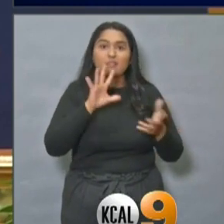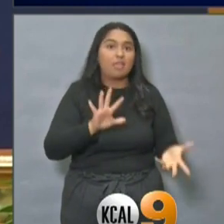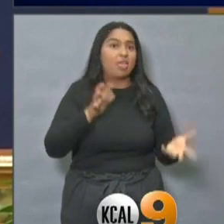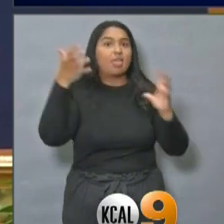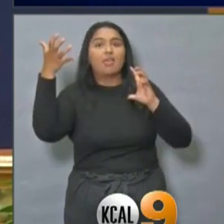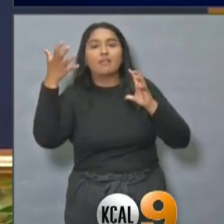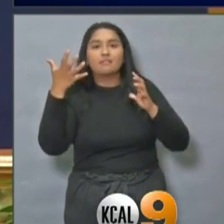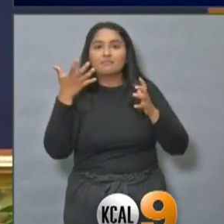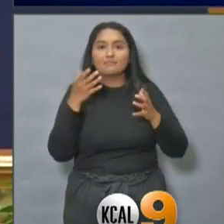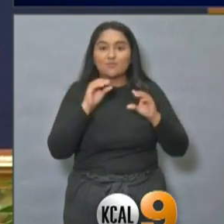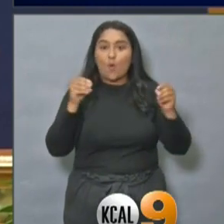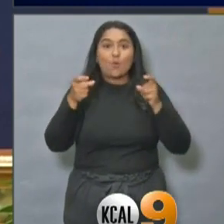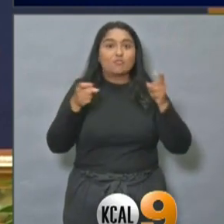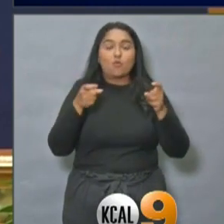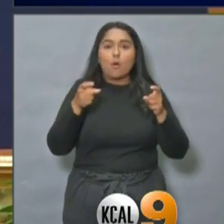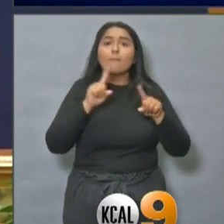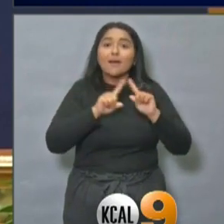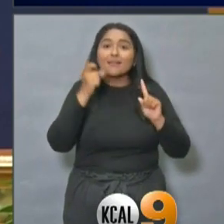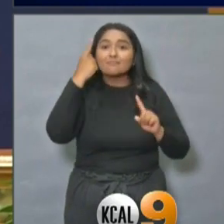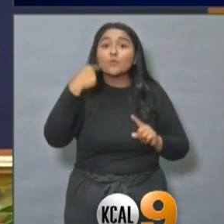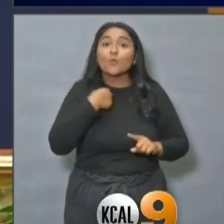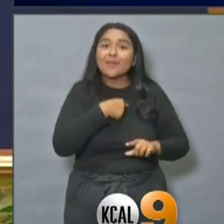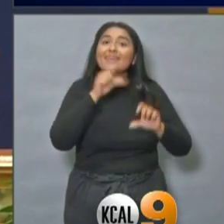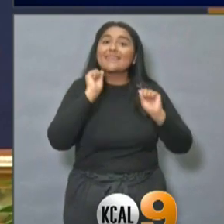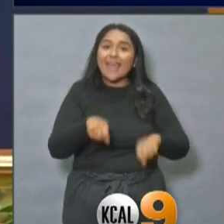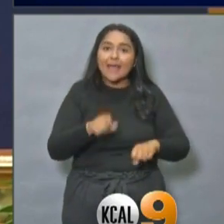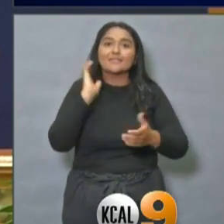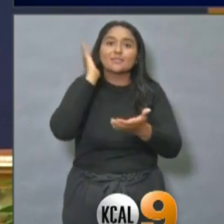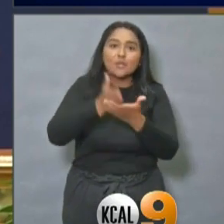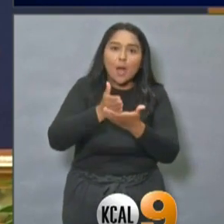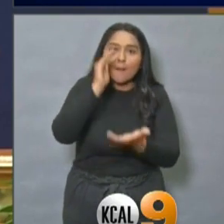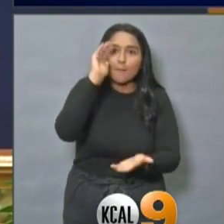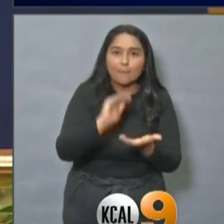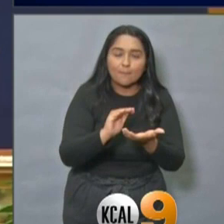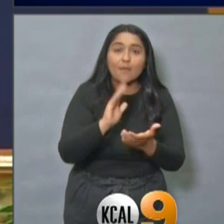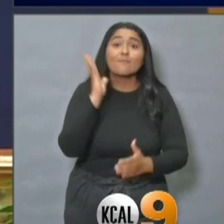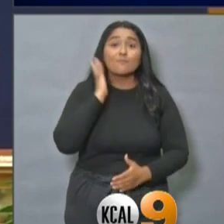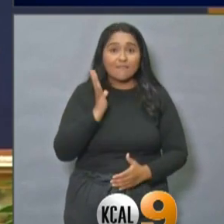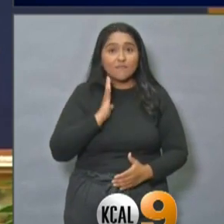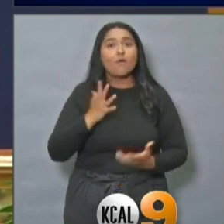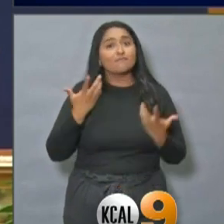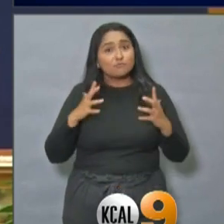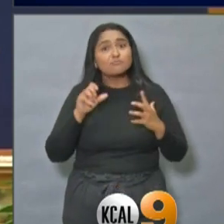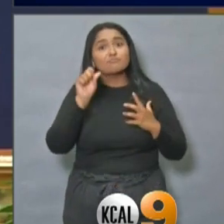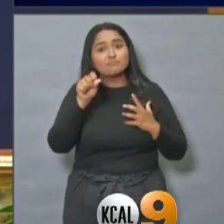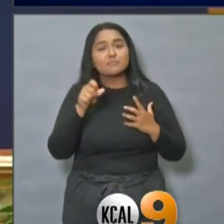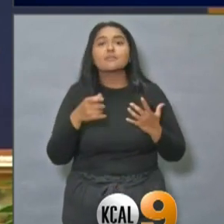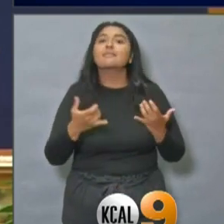NEED TO ISOLATE AND QUARANTINES, THIS CAN BE A RUNAWAY TRAIN IF WE DON'T PUT THE BRAKES ON IT.